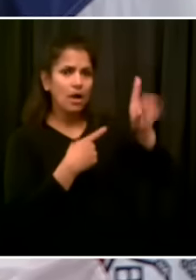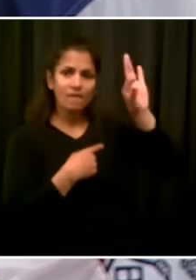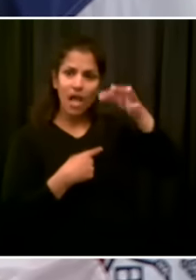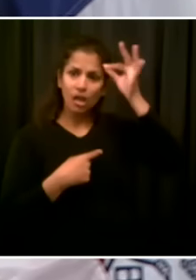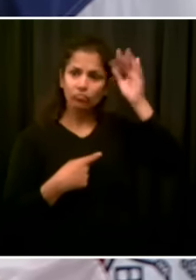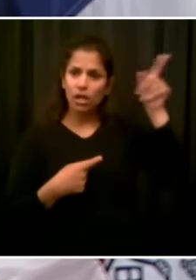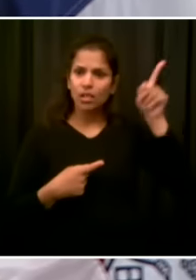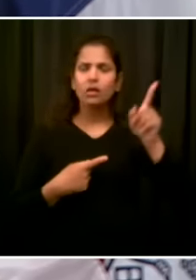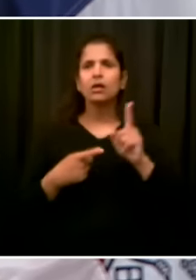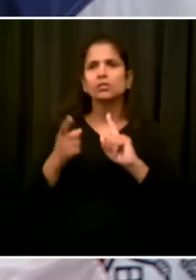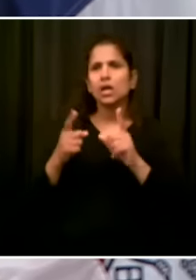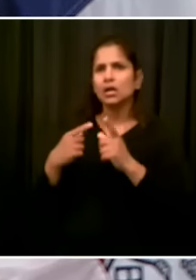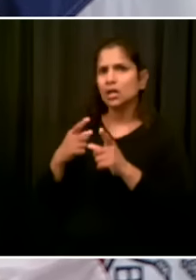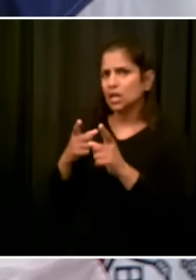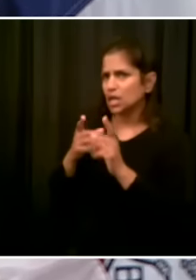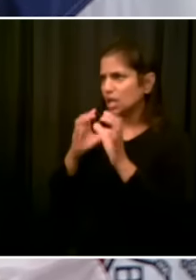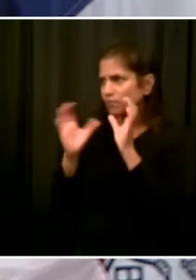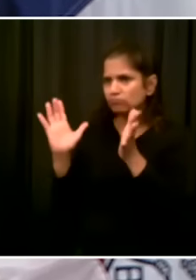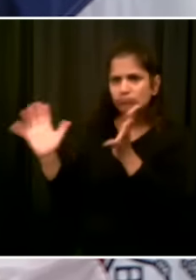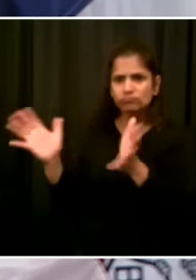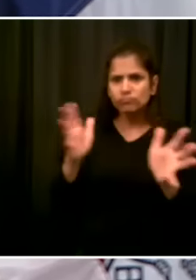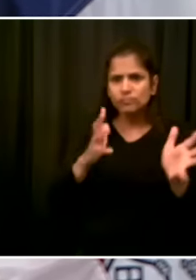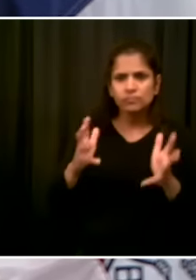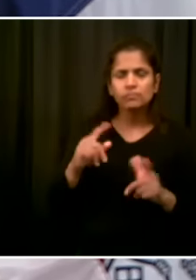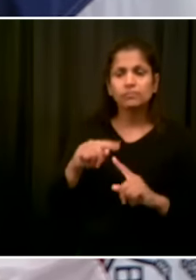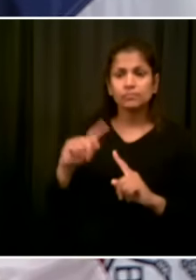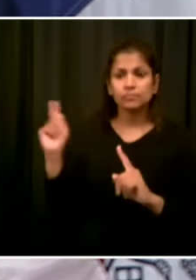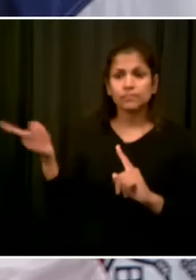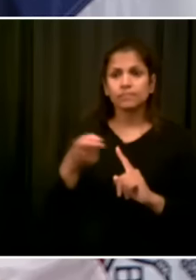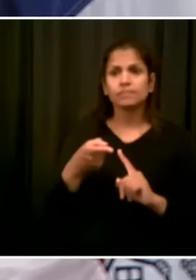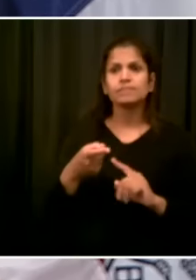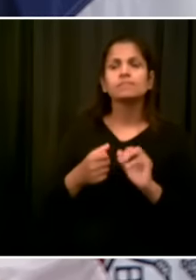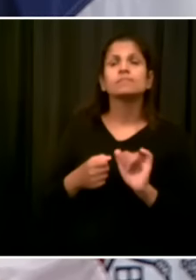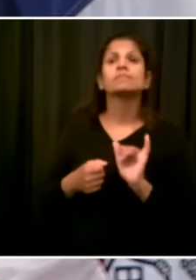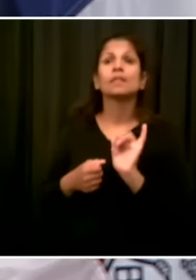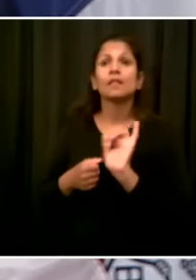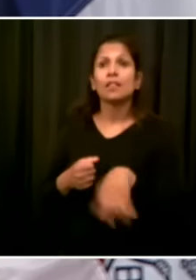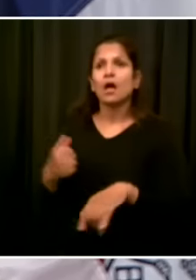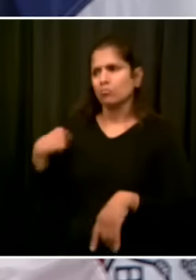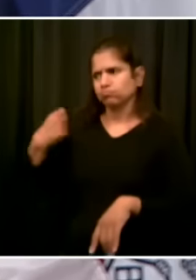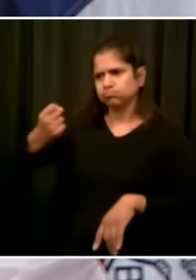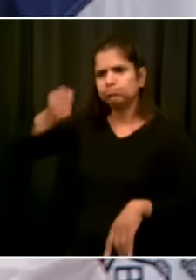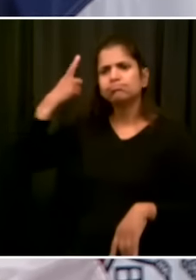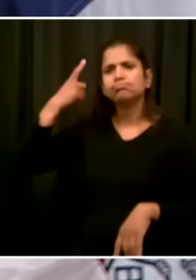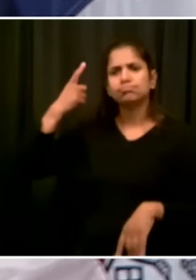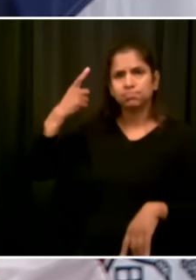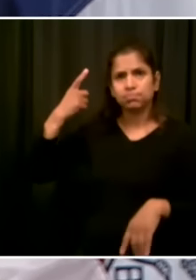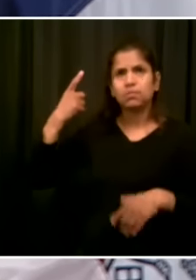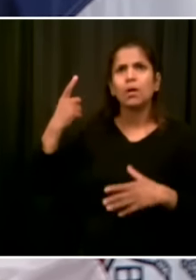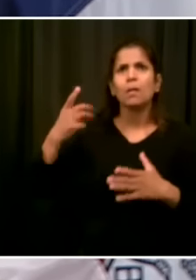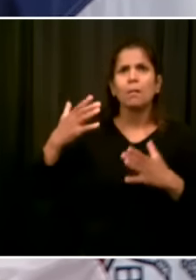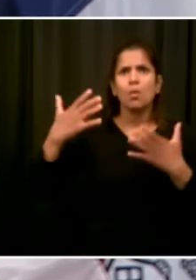THAT'S RVEY STRIKING COMPARED TO WHERE WE WERE FOR A LONG TIE.M